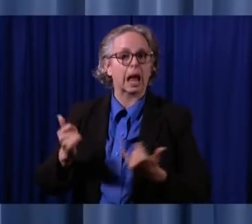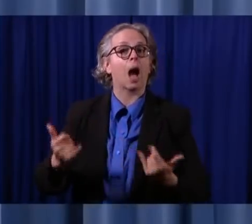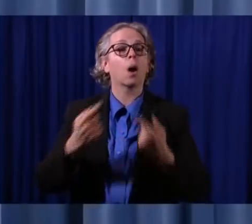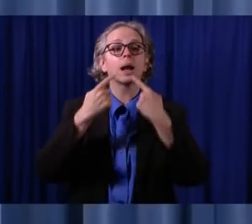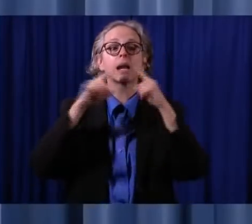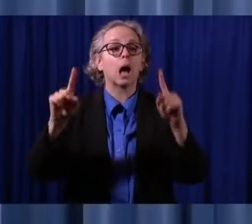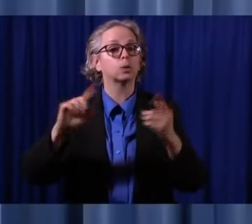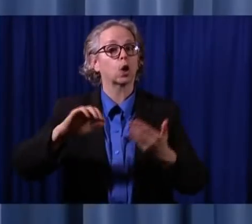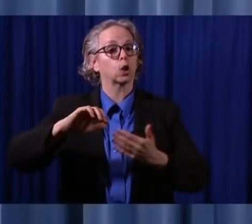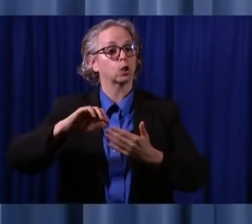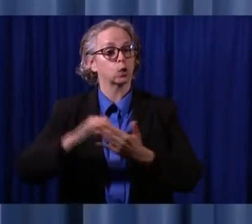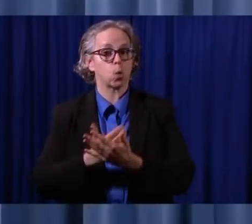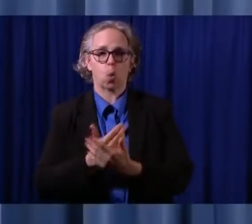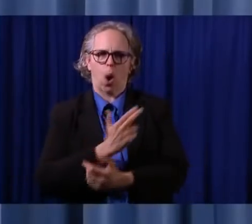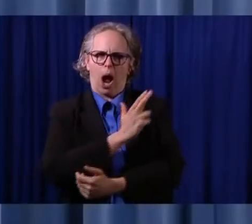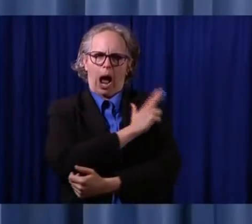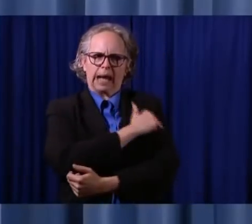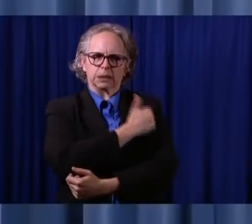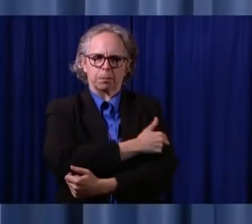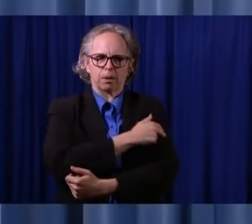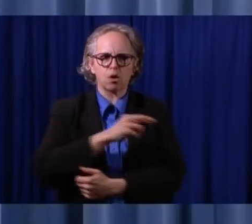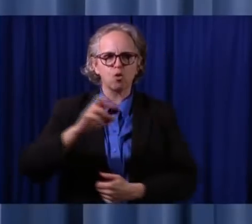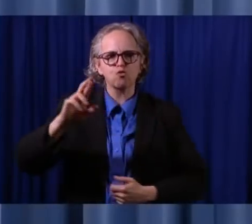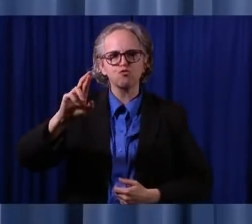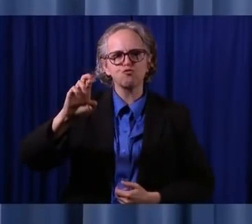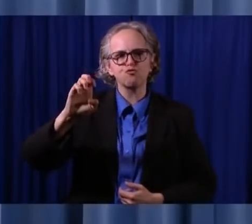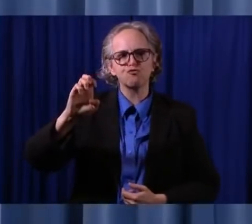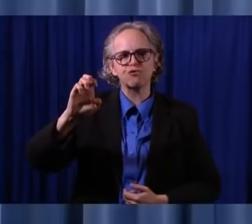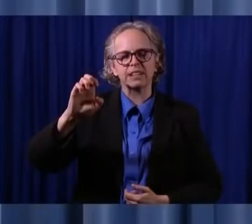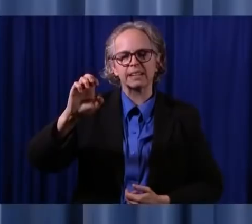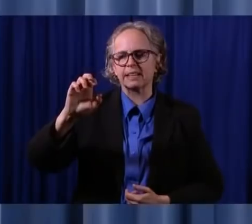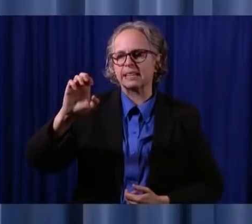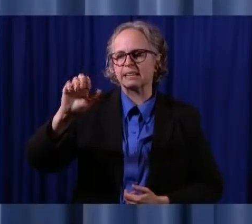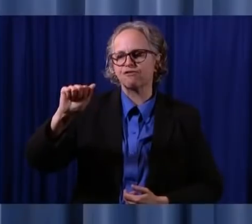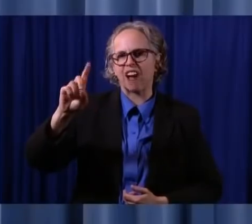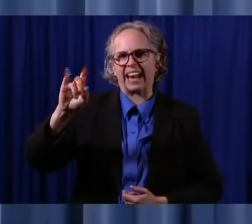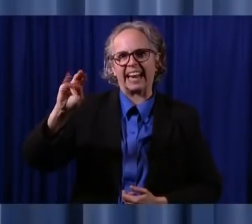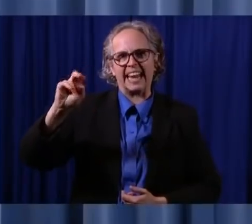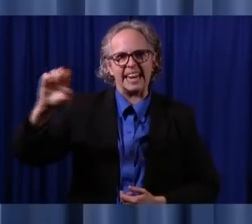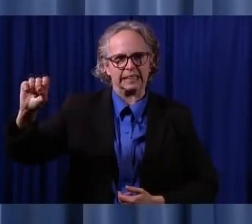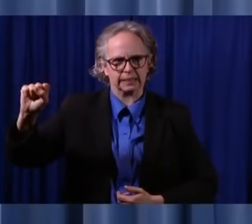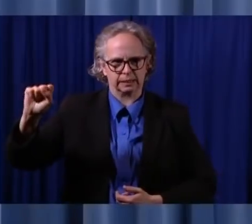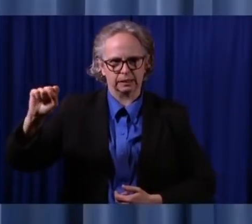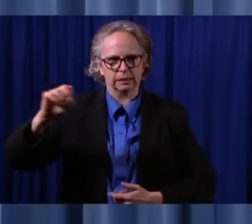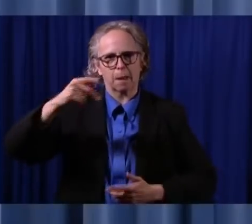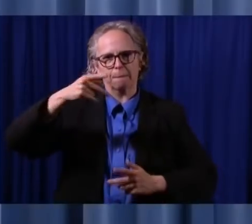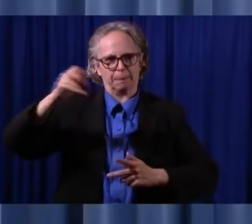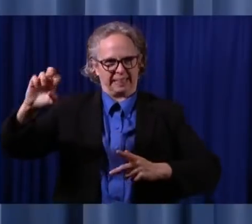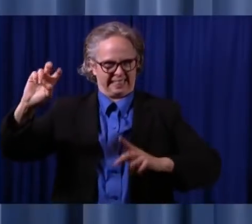SUPPLIES, SPECIFICALLY FOR MORE VULNERABLE OHIOANS. TODAY, I WOULD LIKE TO ANNOUNCE A NEW HOSPITAL PPE READINESS STOCKPILE.